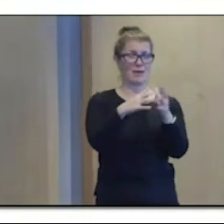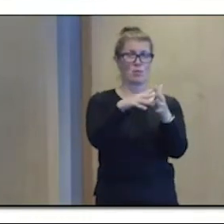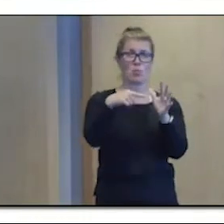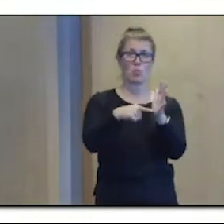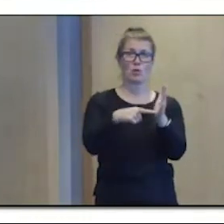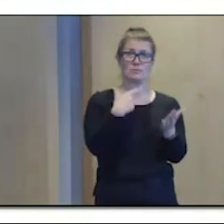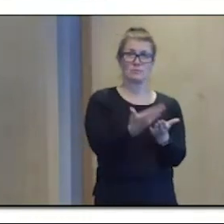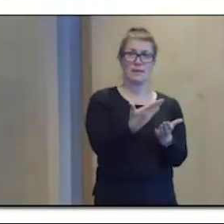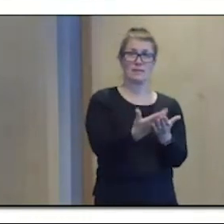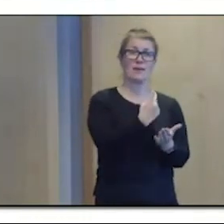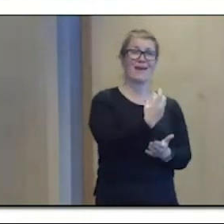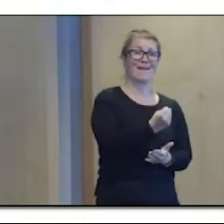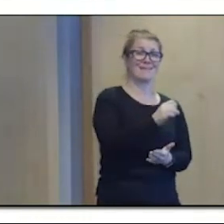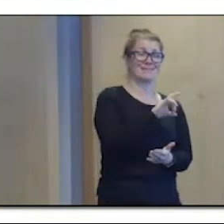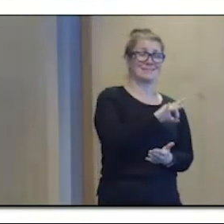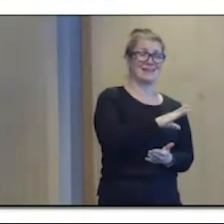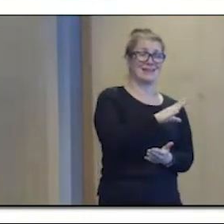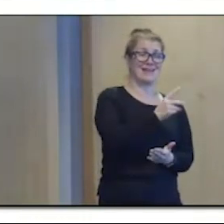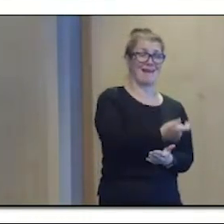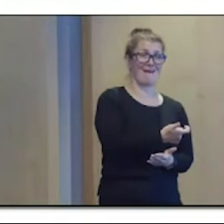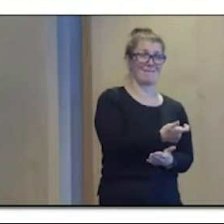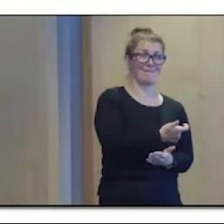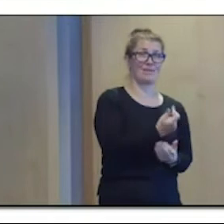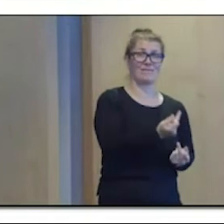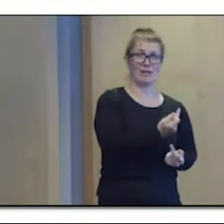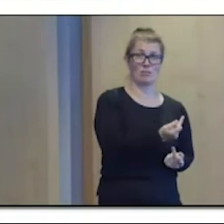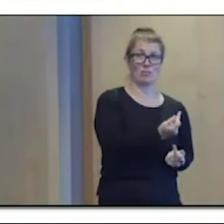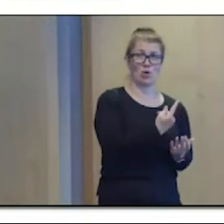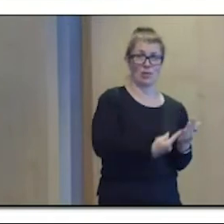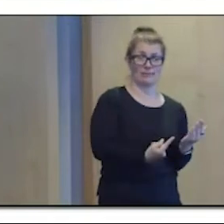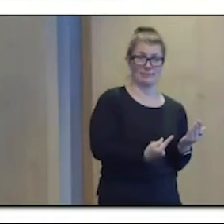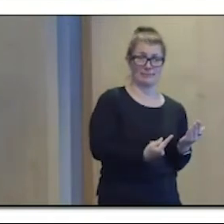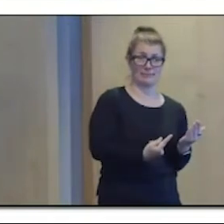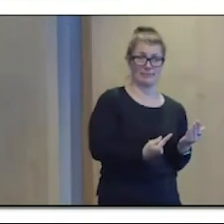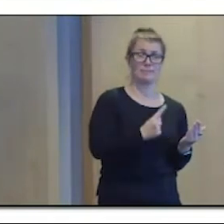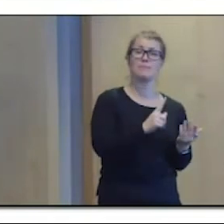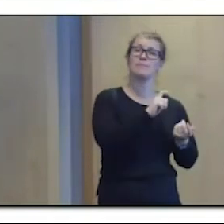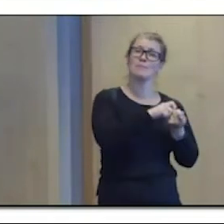ten and a half thousand megawatts available the problem was that we were trying to shove so much